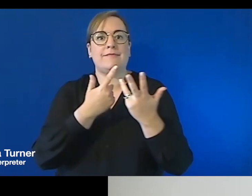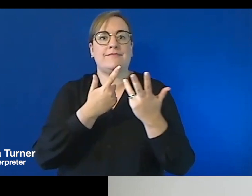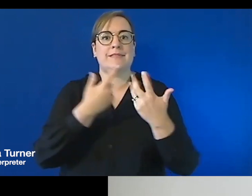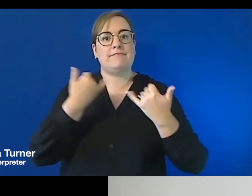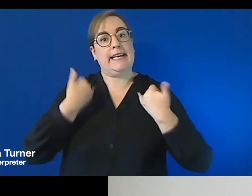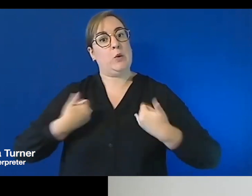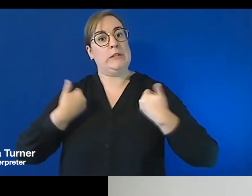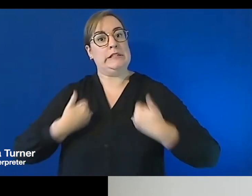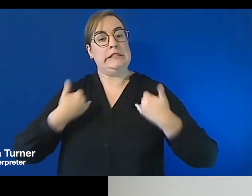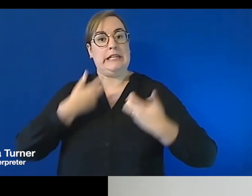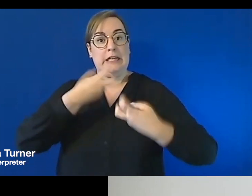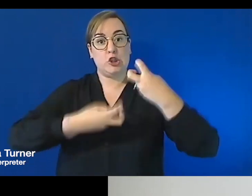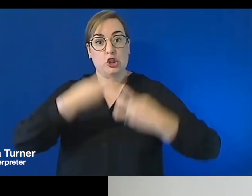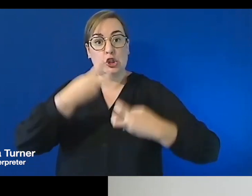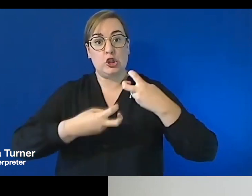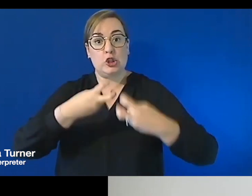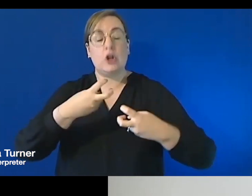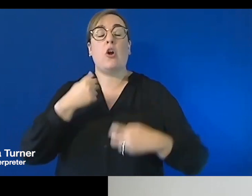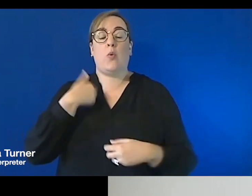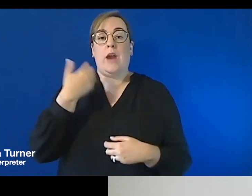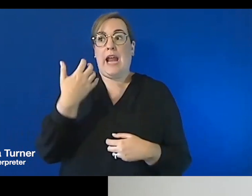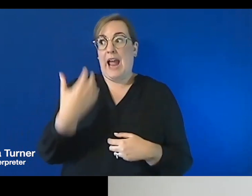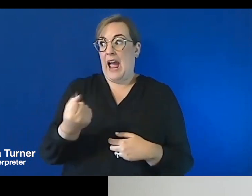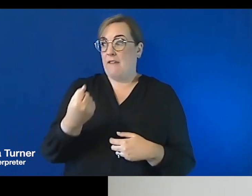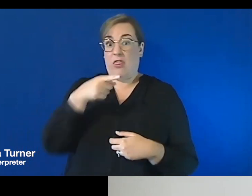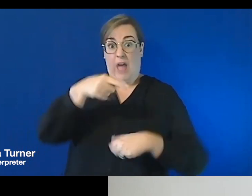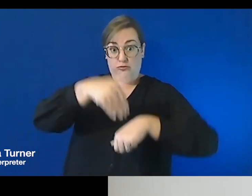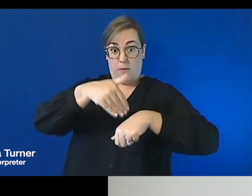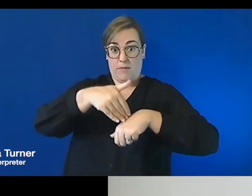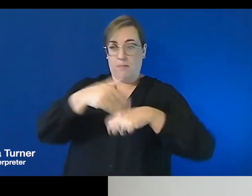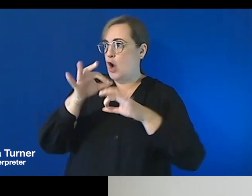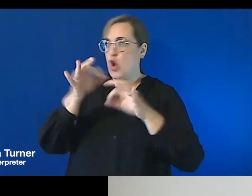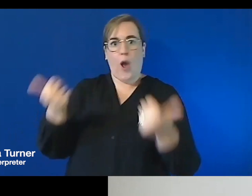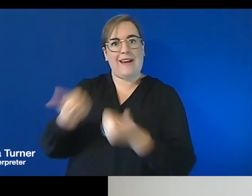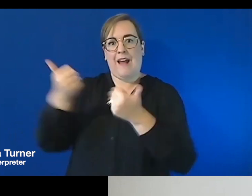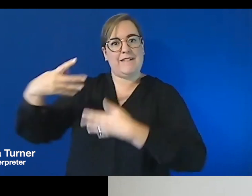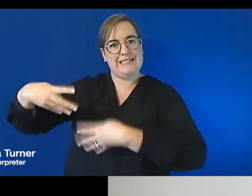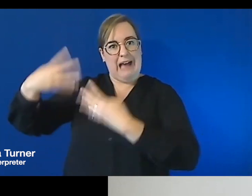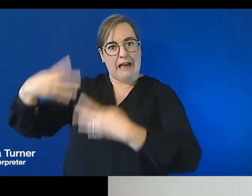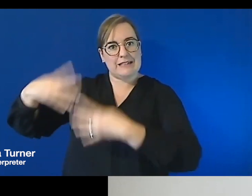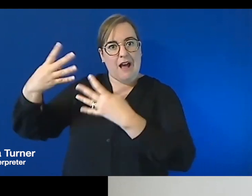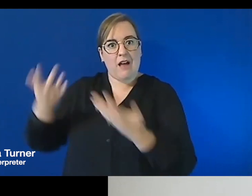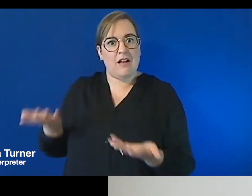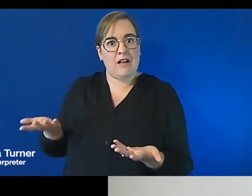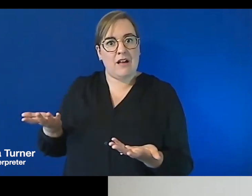the problem of a lack of data. Every time we face the situation we need more data related